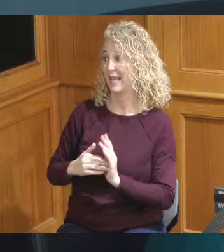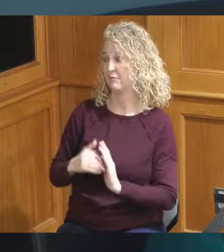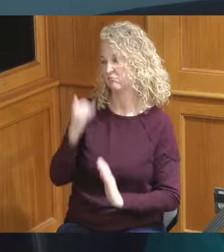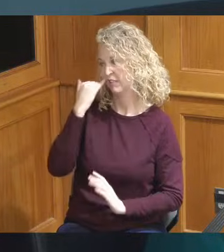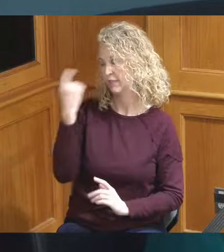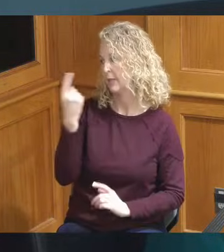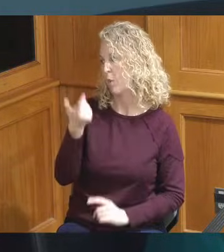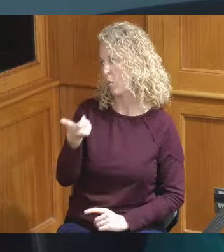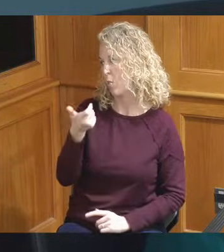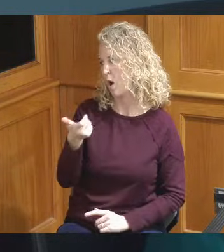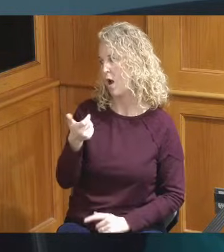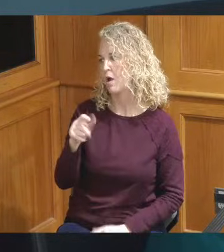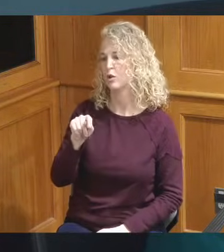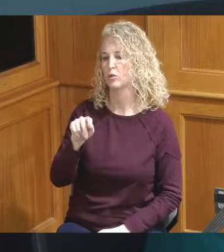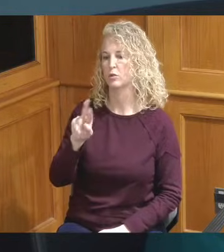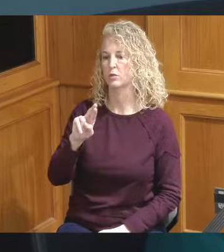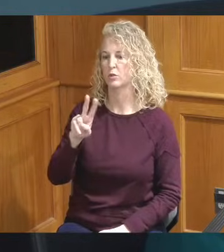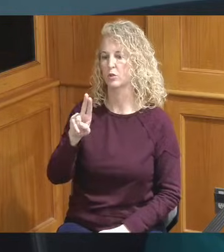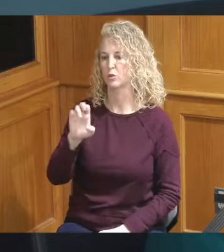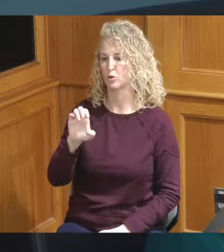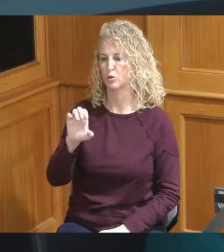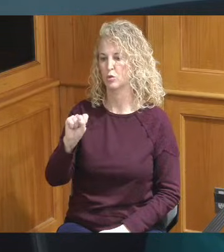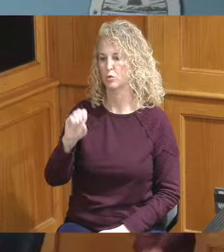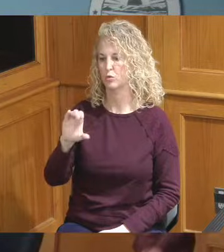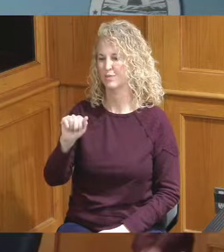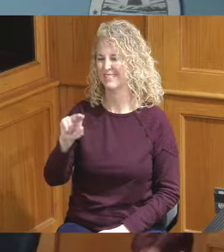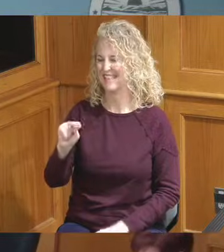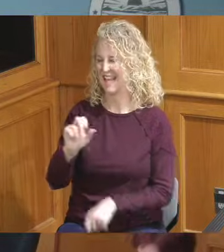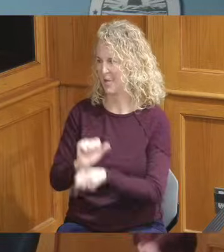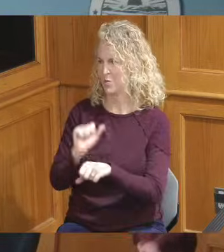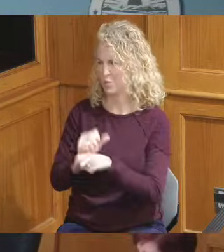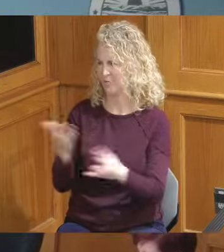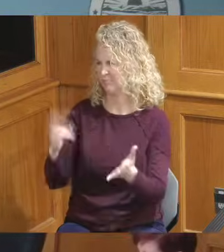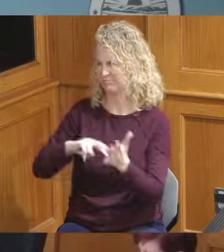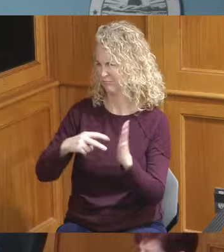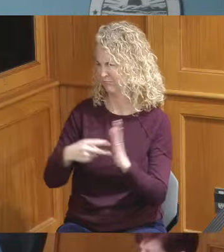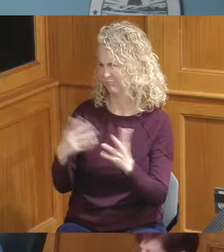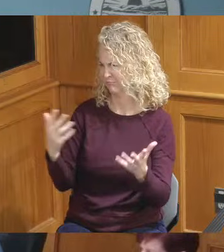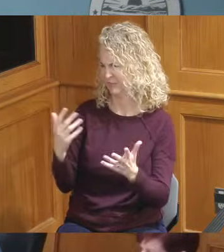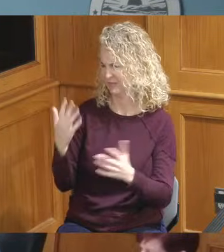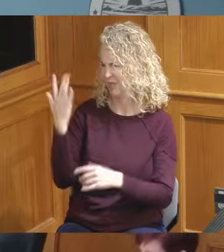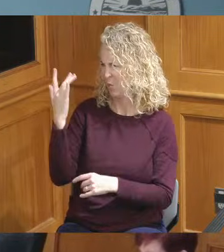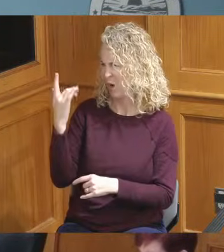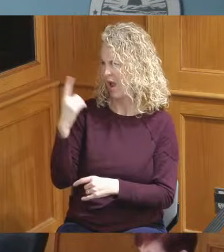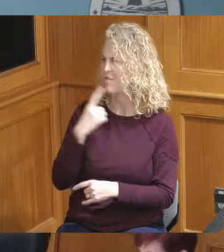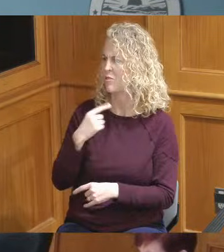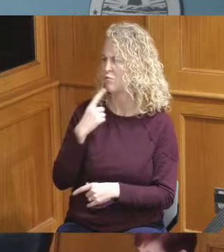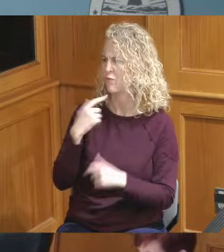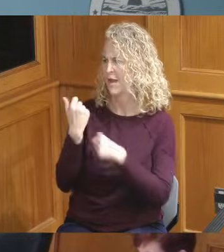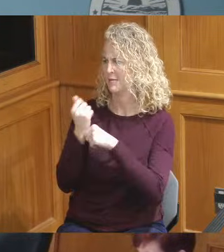what is a true scan work so they can understand what that is and why that's important right now